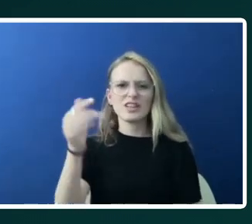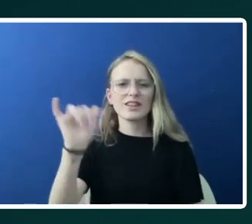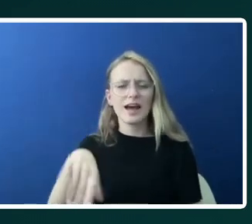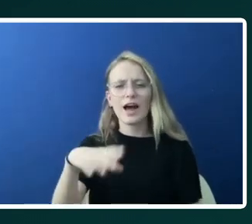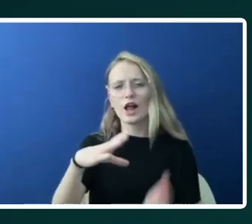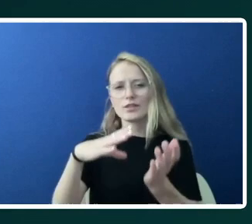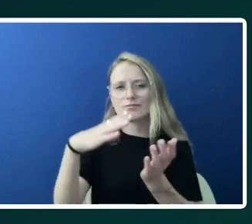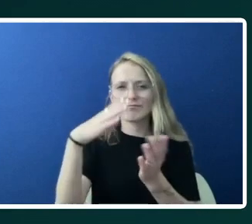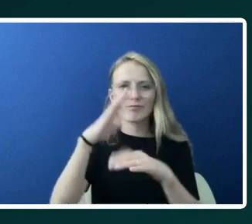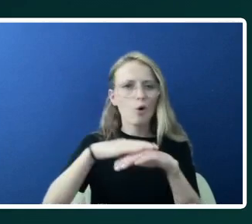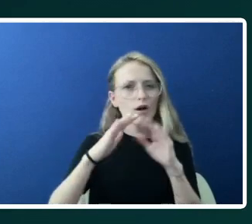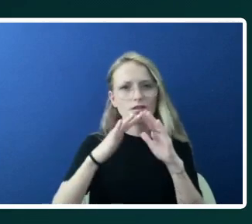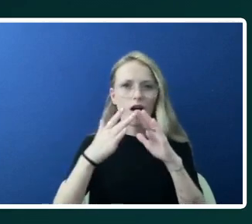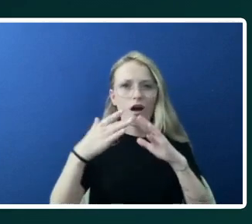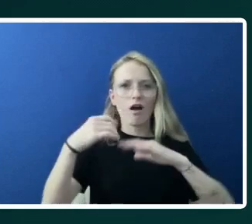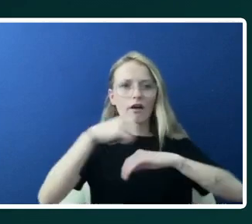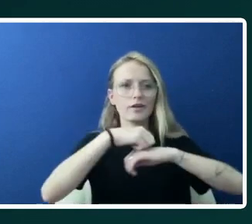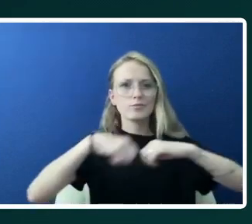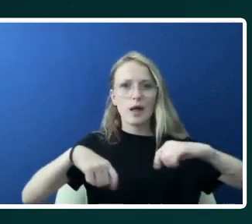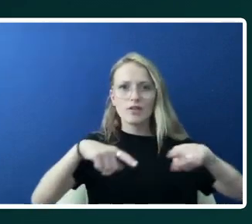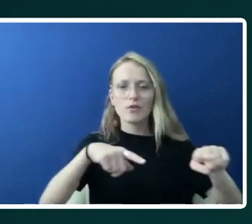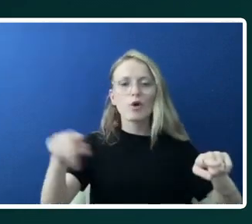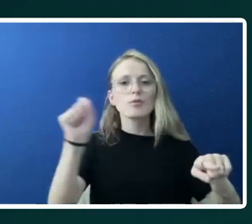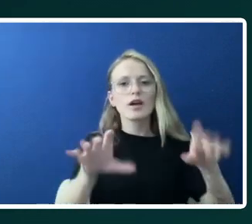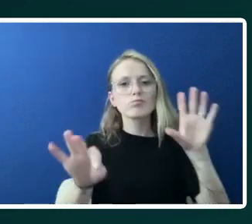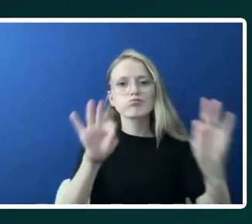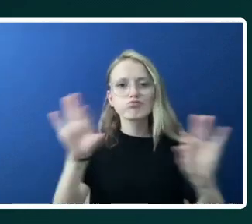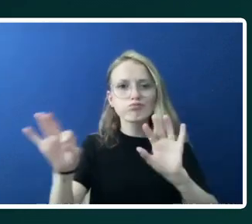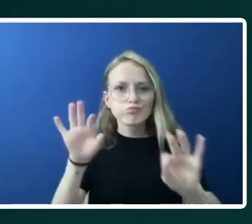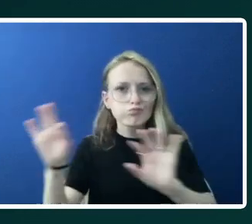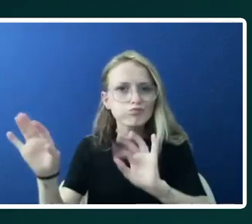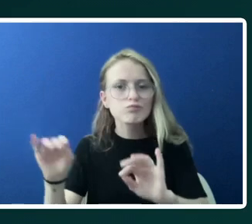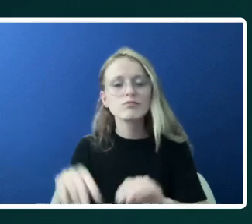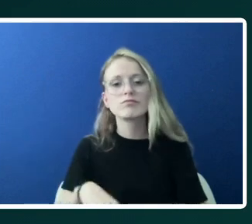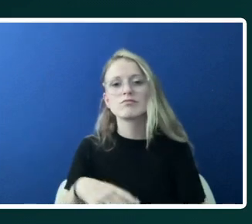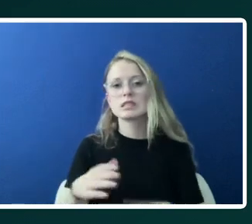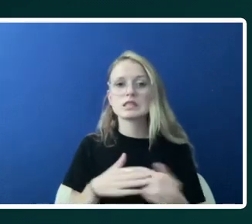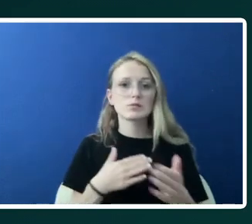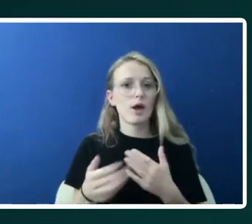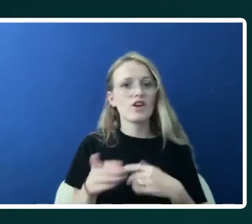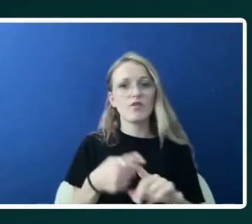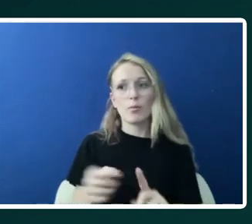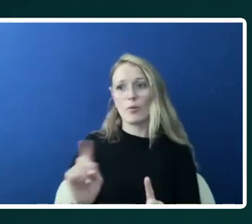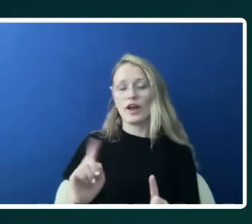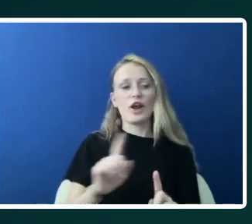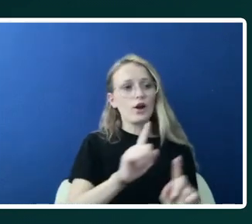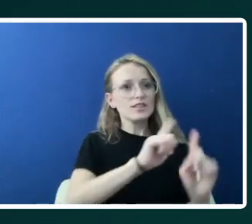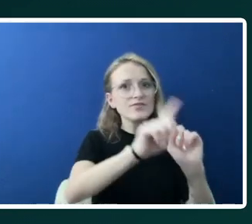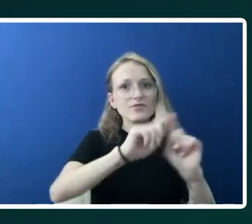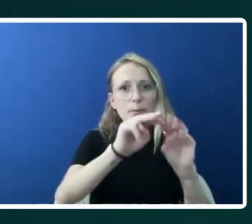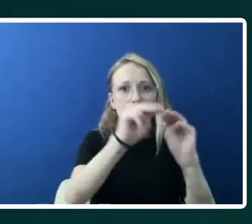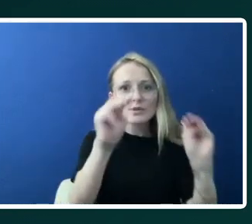use to find digitized resources from across the Smithsonian's museums and research centers. And